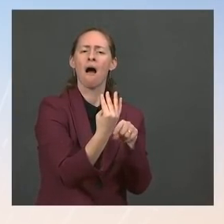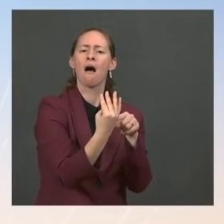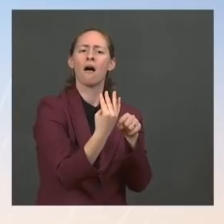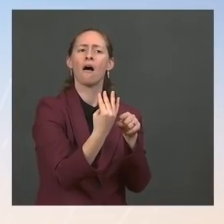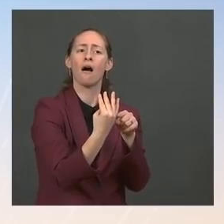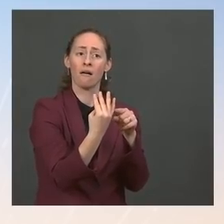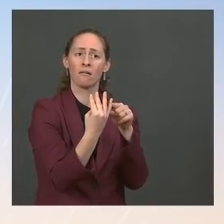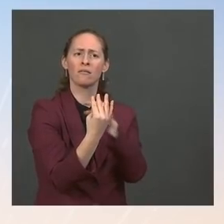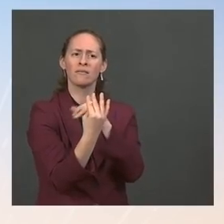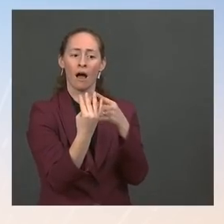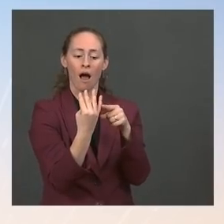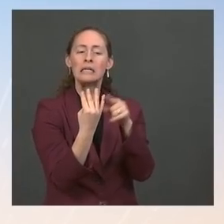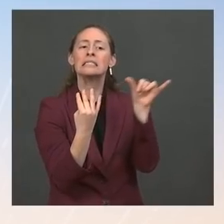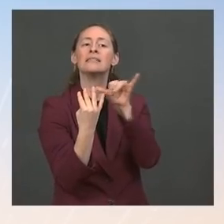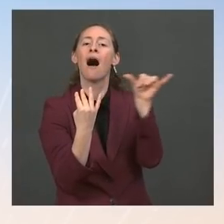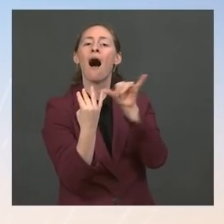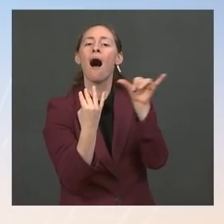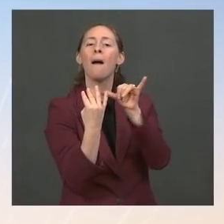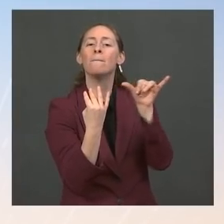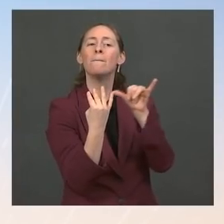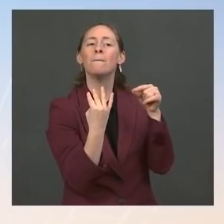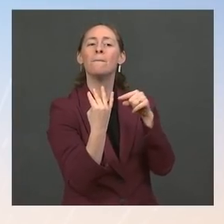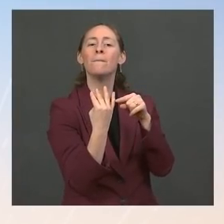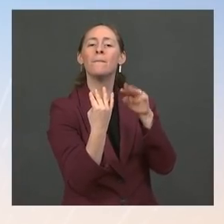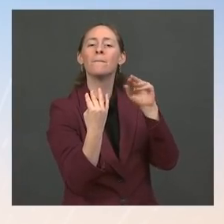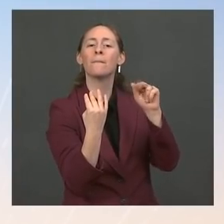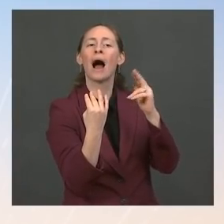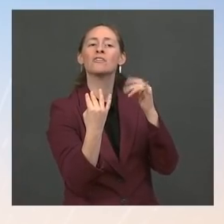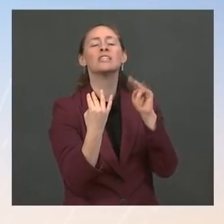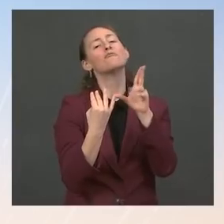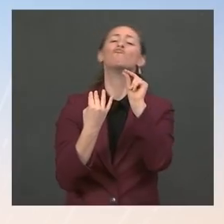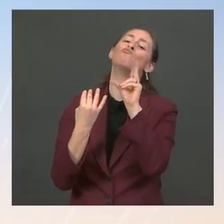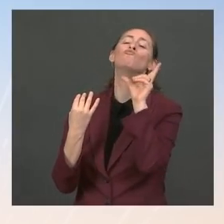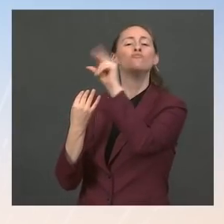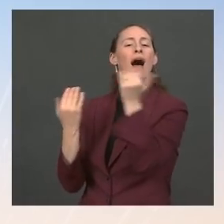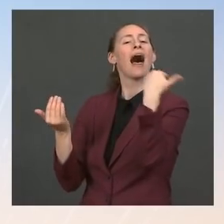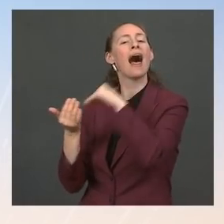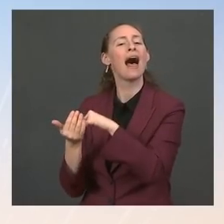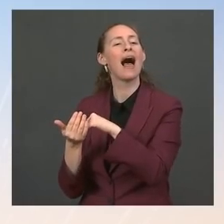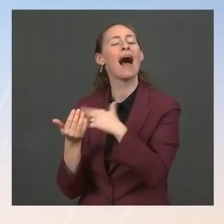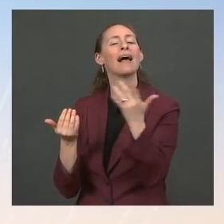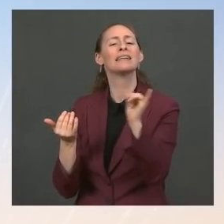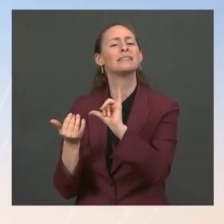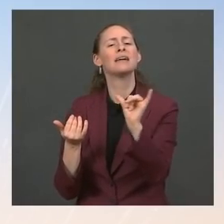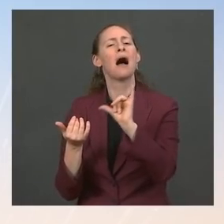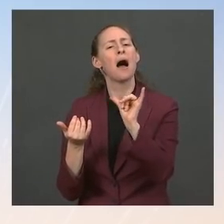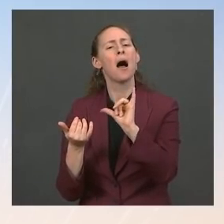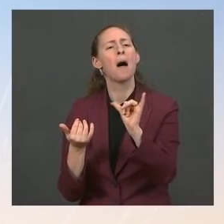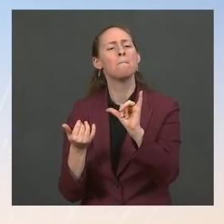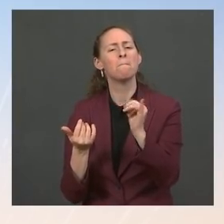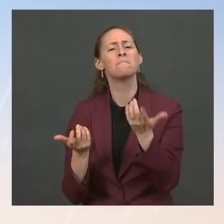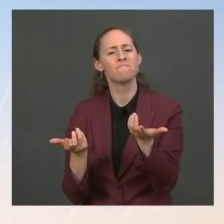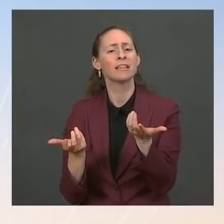or people who are nominated. That's their role. But we feel he's a qualified person who has the exact experience for this moment.